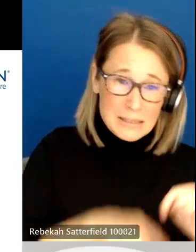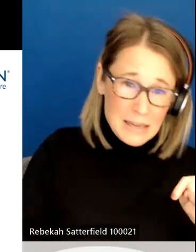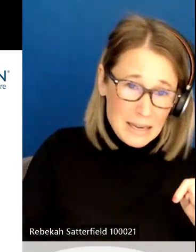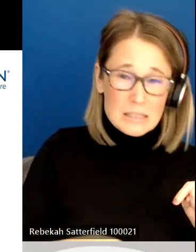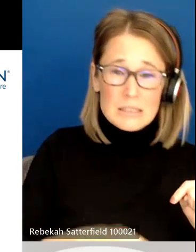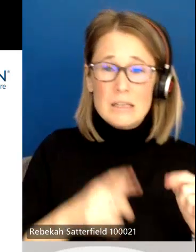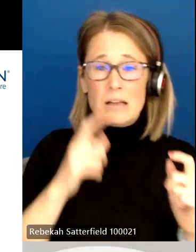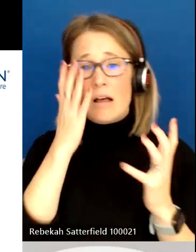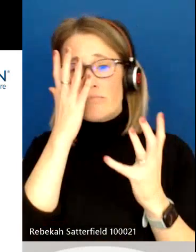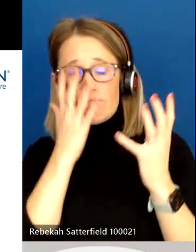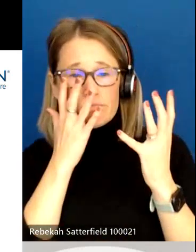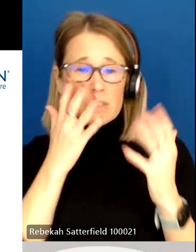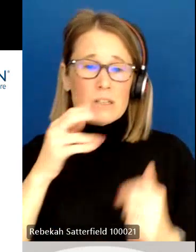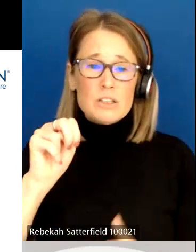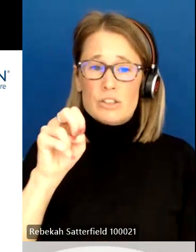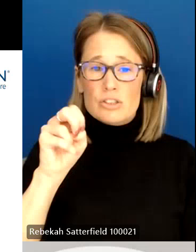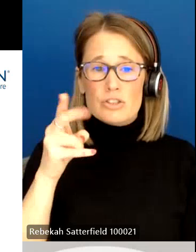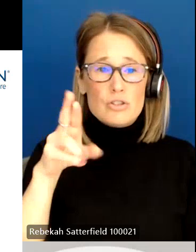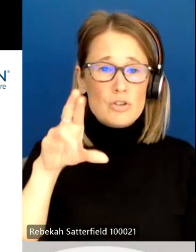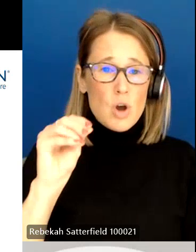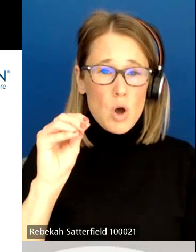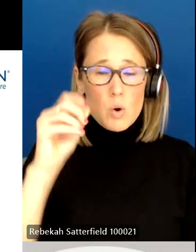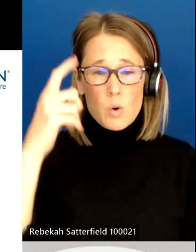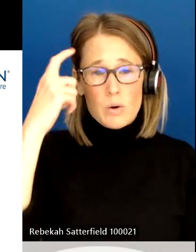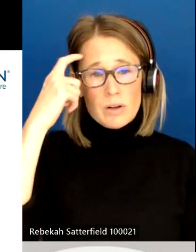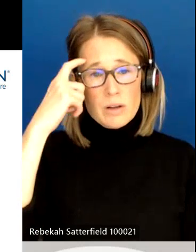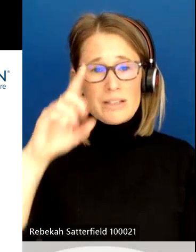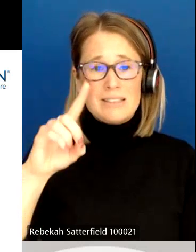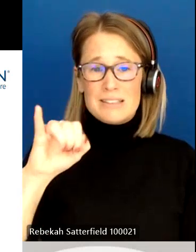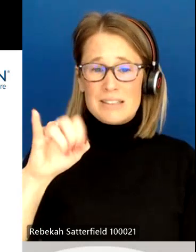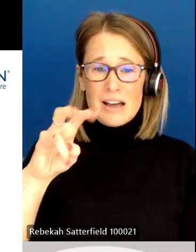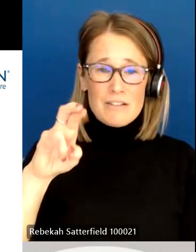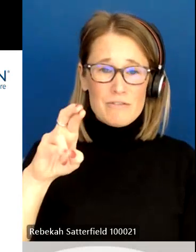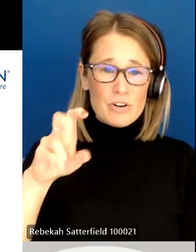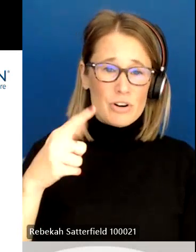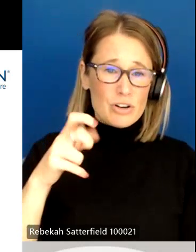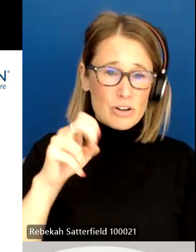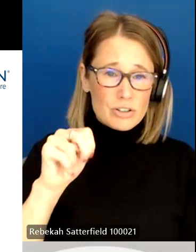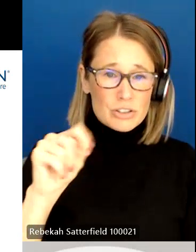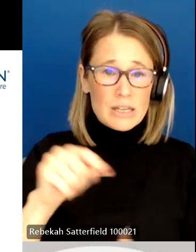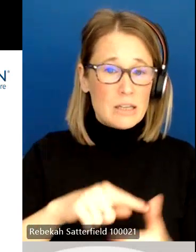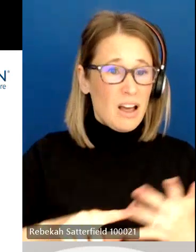Divergence can also greatly benefit from these tools um like visual Q cards when appropriate